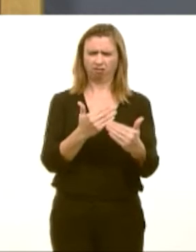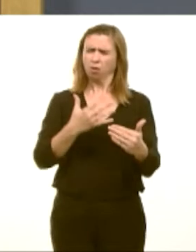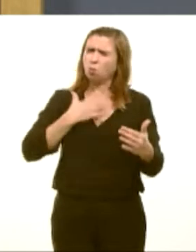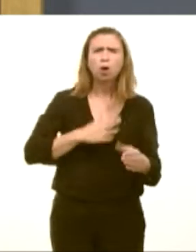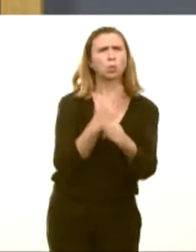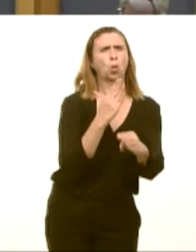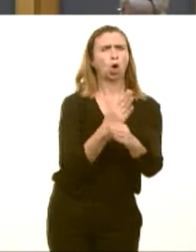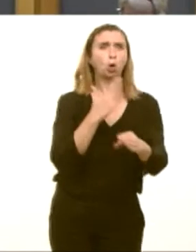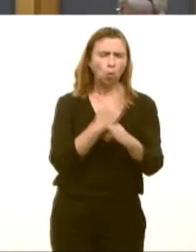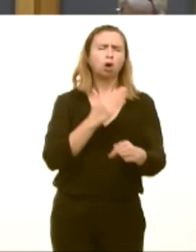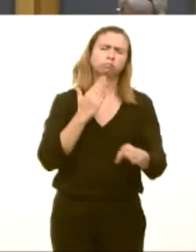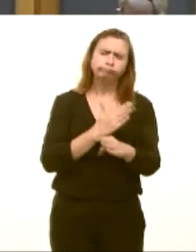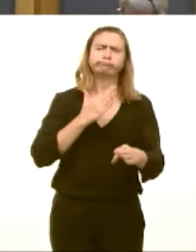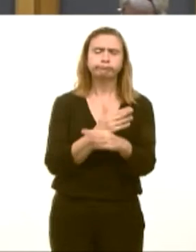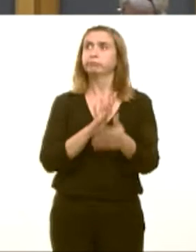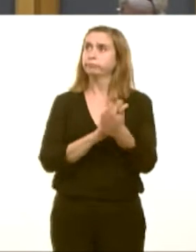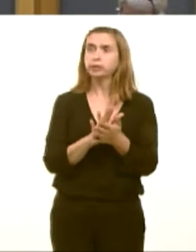out of our local economies here in Wales?